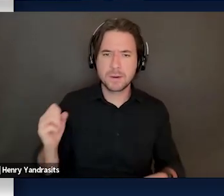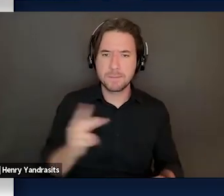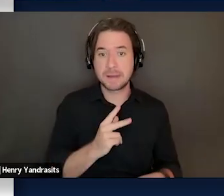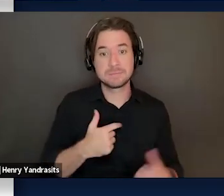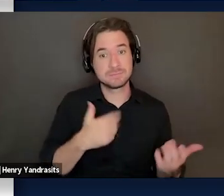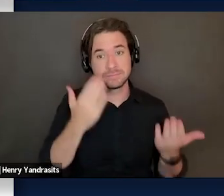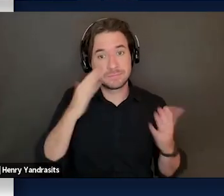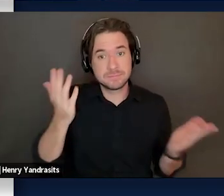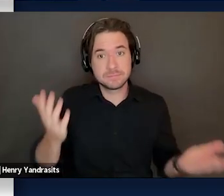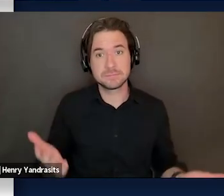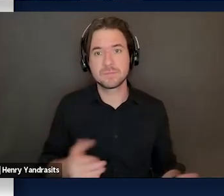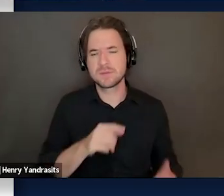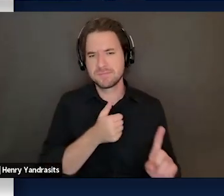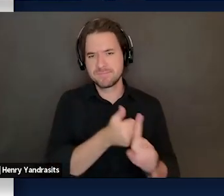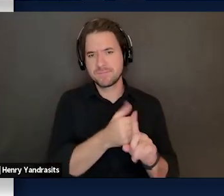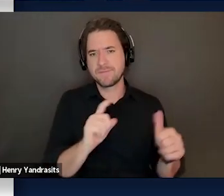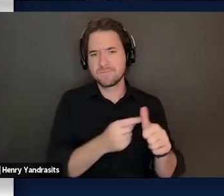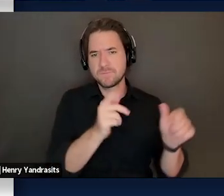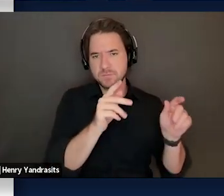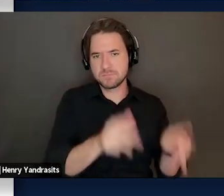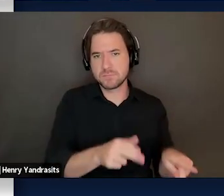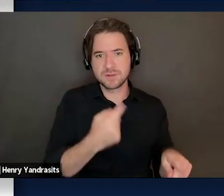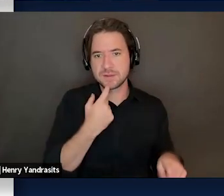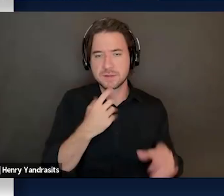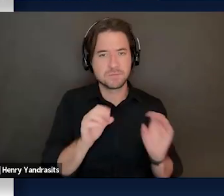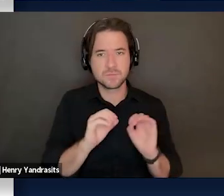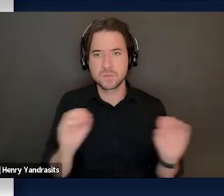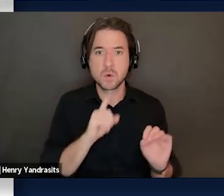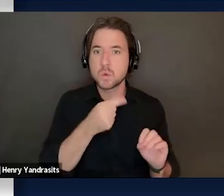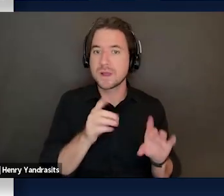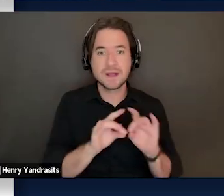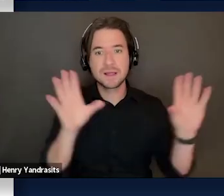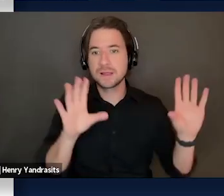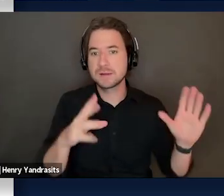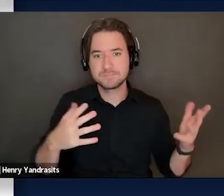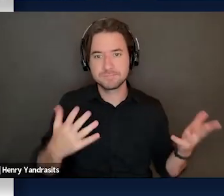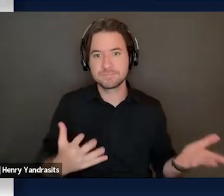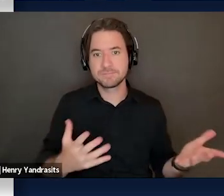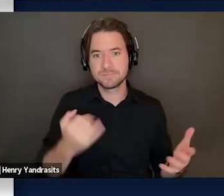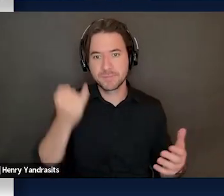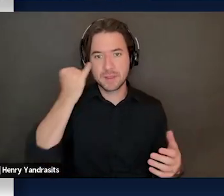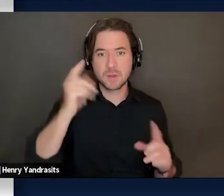So this first person is really hammering down, there's not really a clear definition of when they would see someone and how.